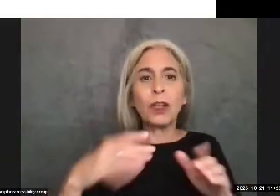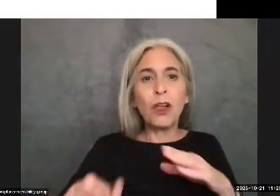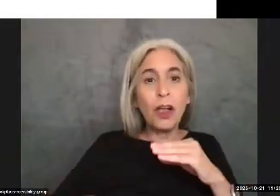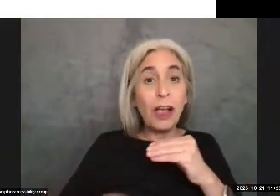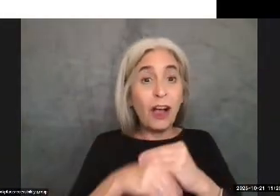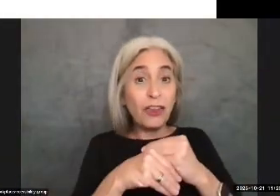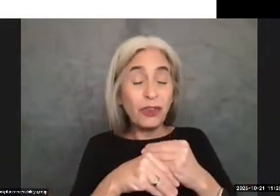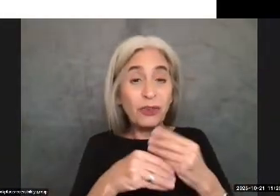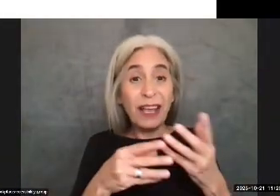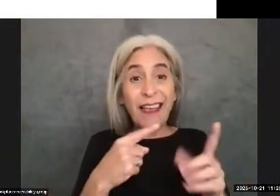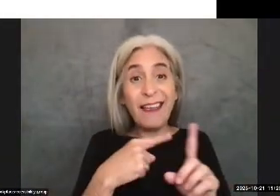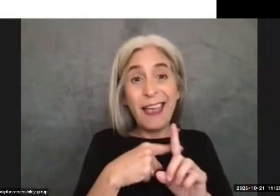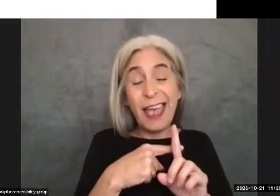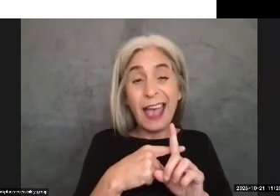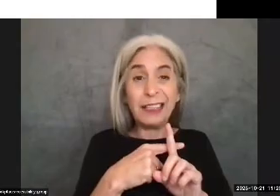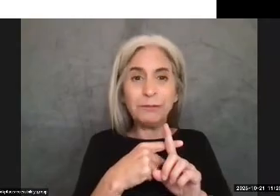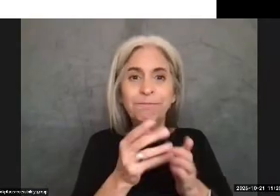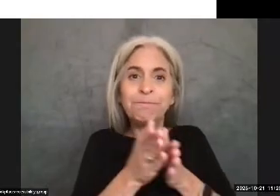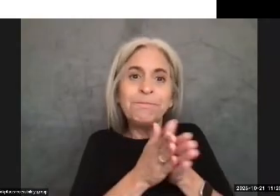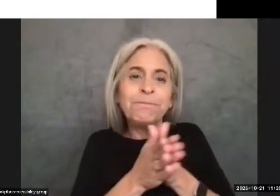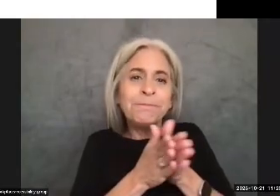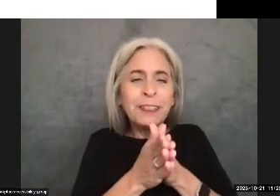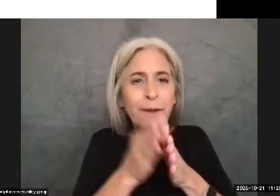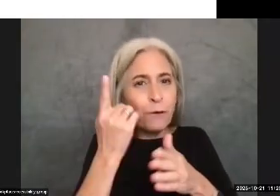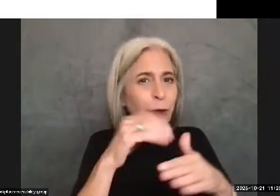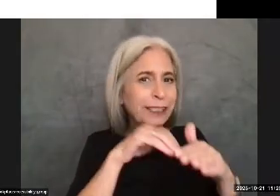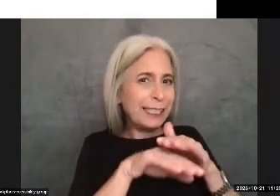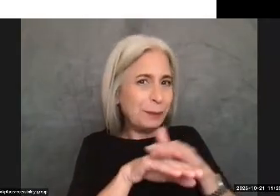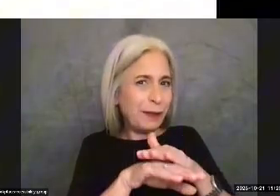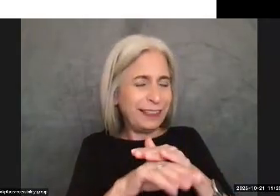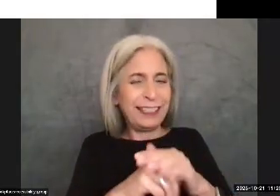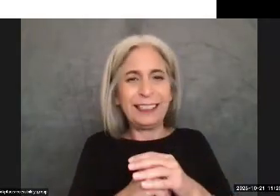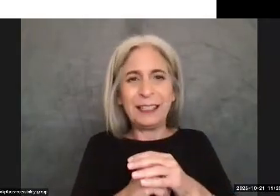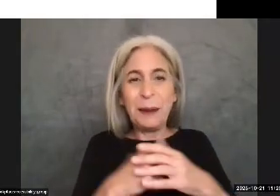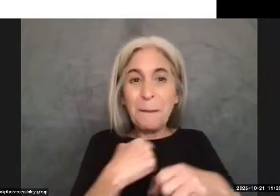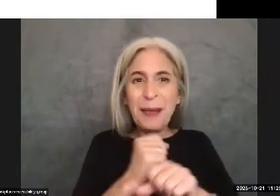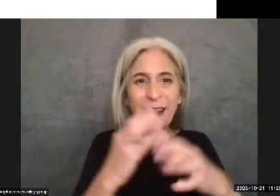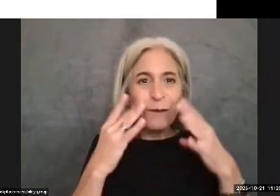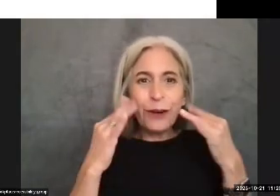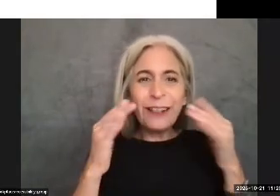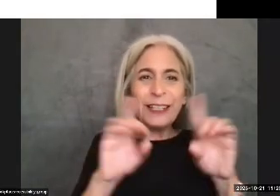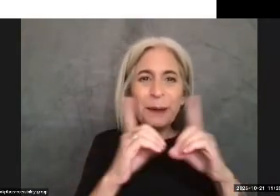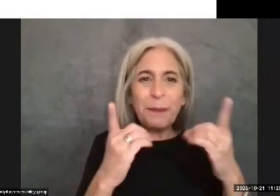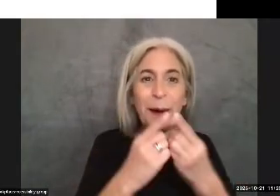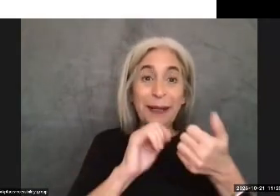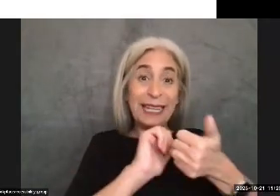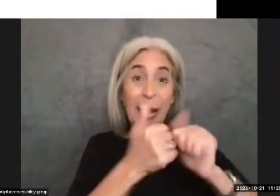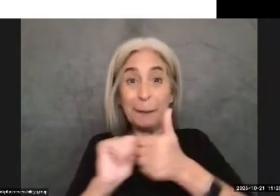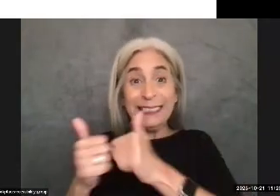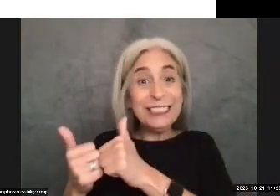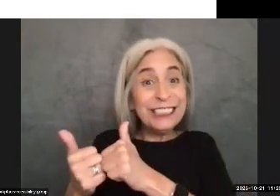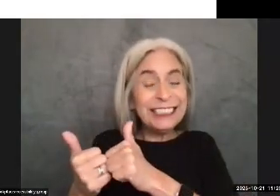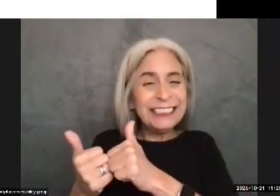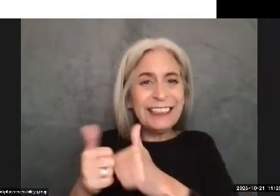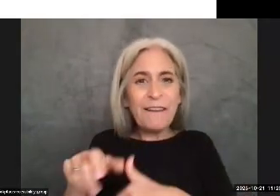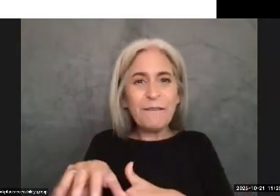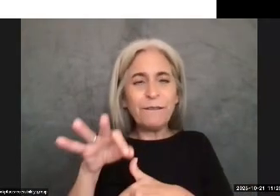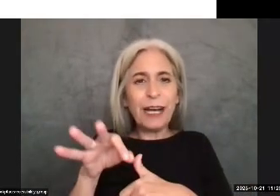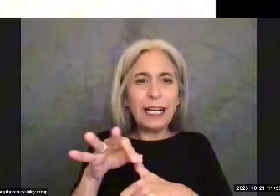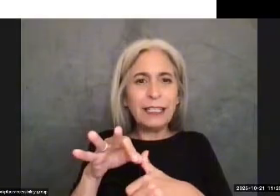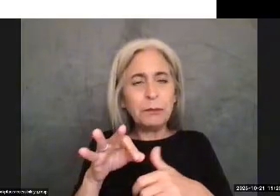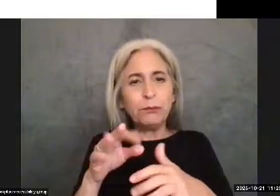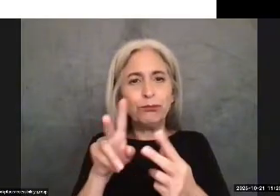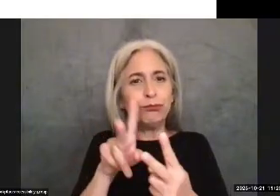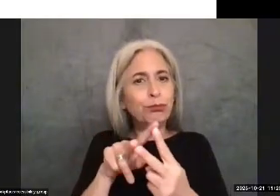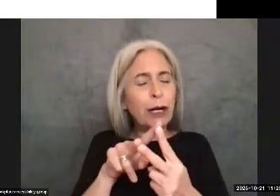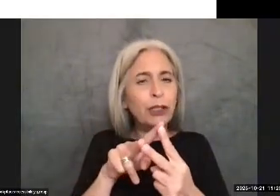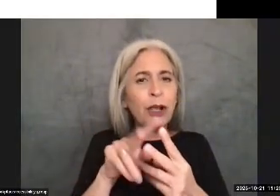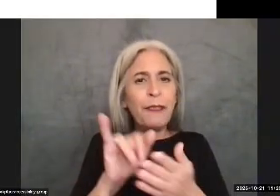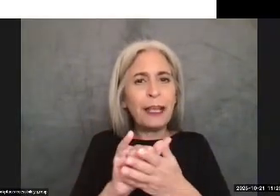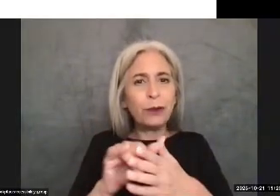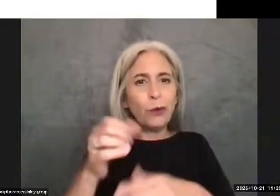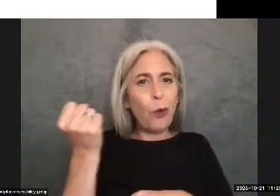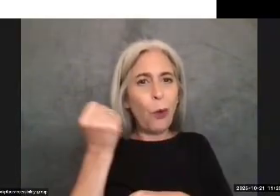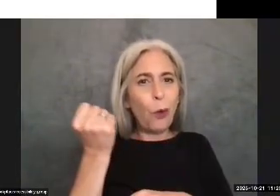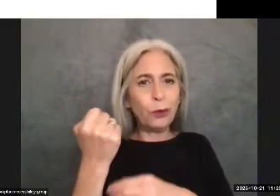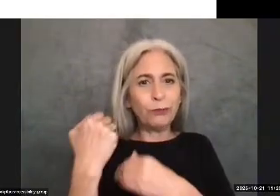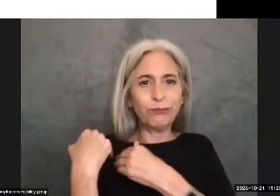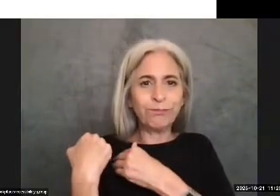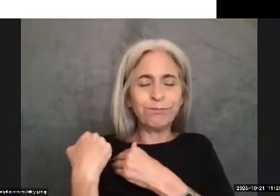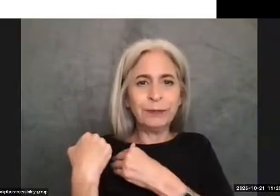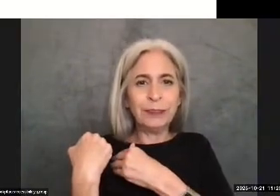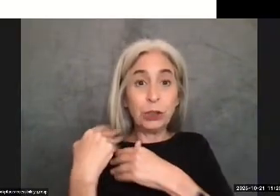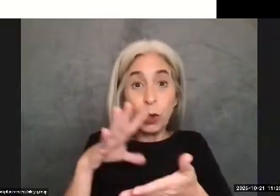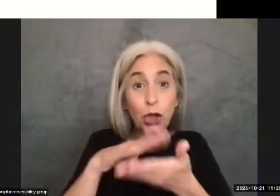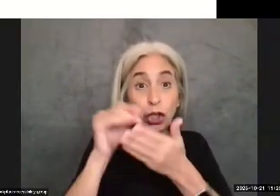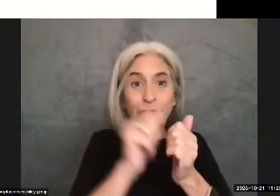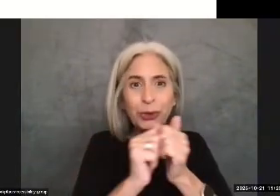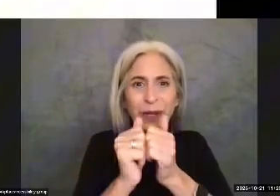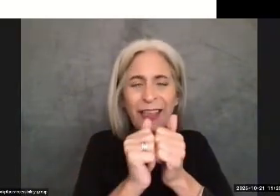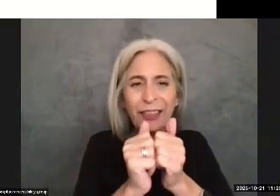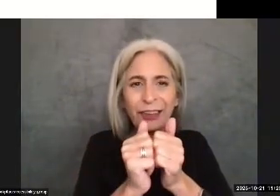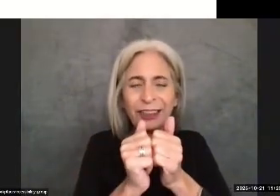Kathleen DeForest: We can also add a little gamification or incentive aspect to accessibility, right? You can make friendly department competitions, find an accountability partner that you can learn accessibility with together.